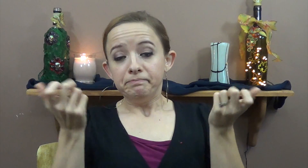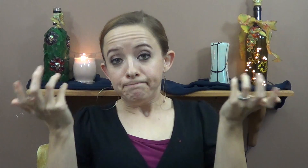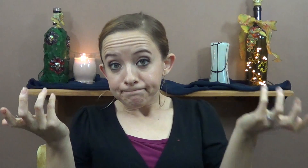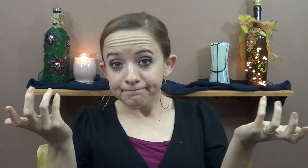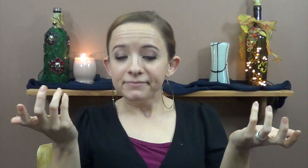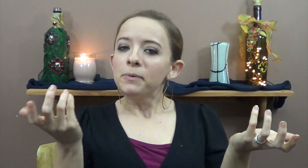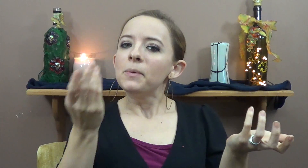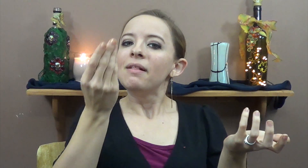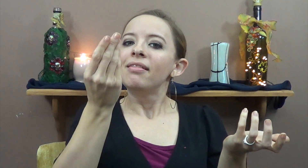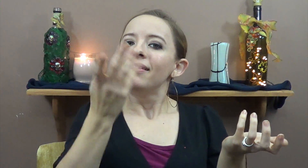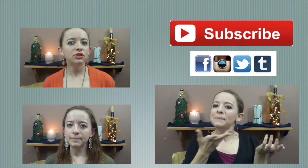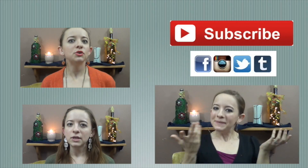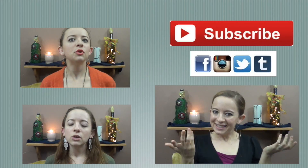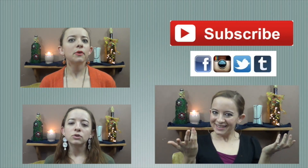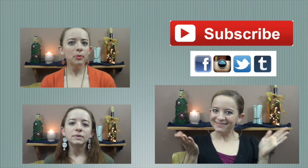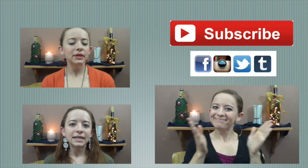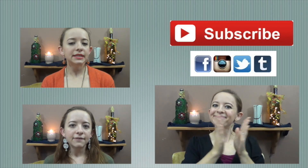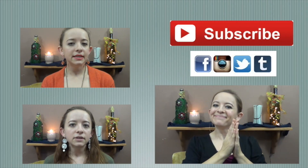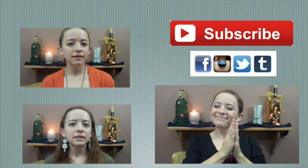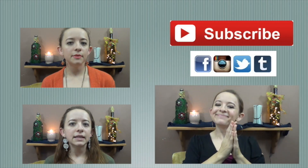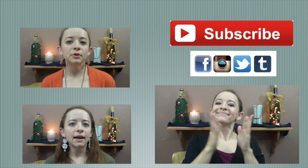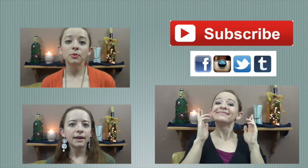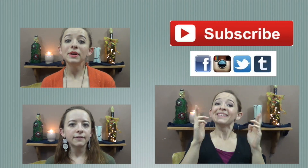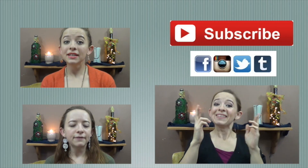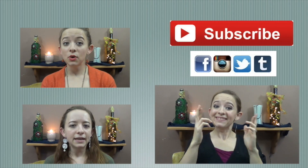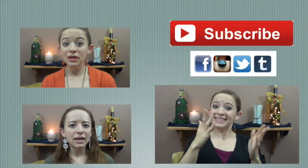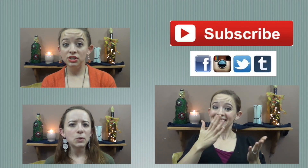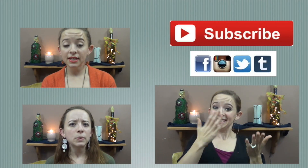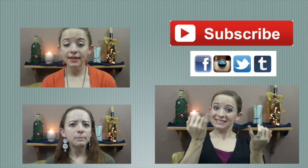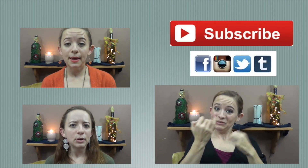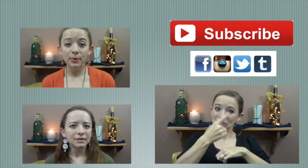sign. So let me know. Uhh